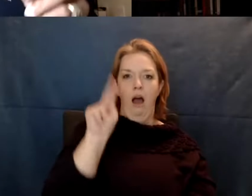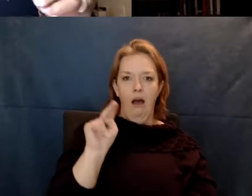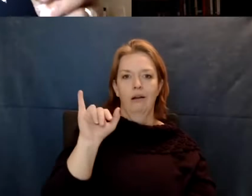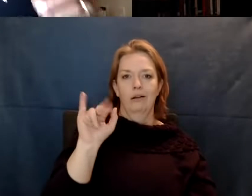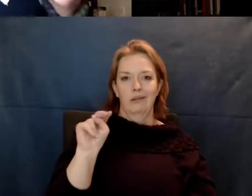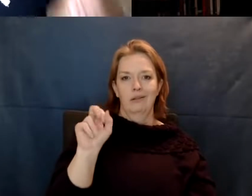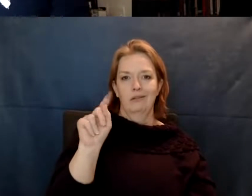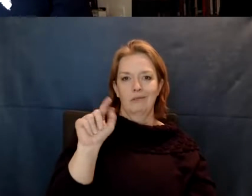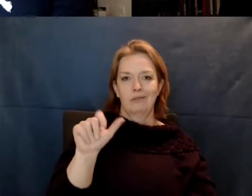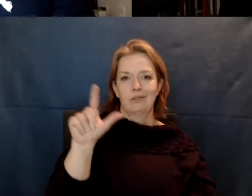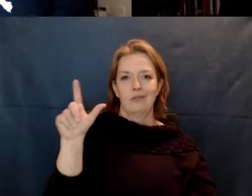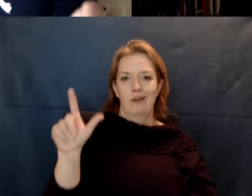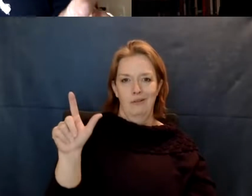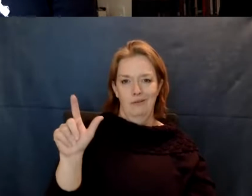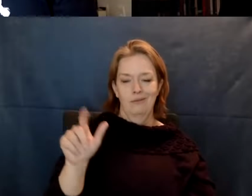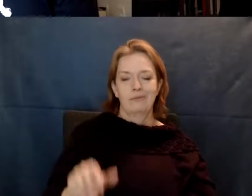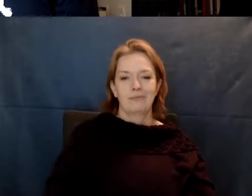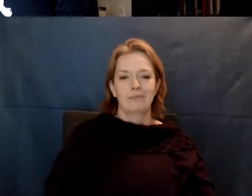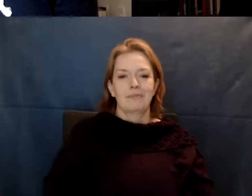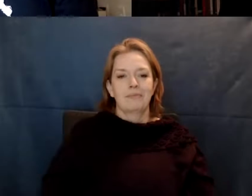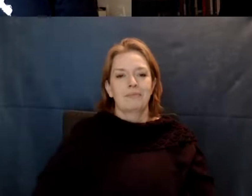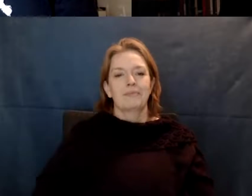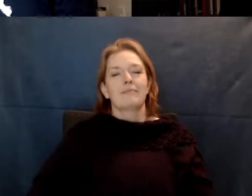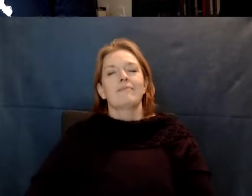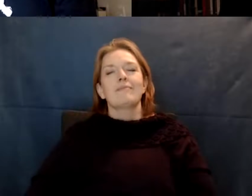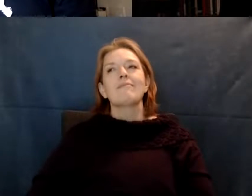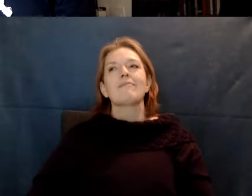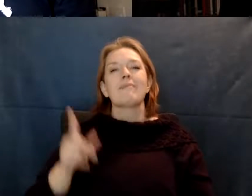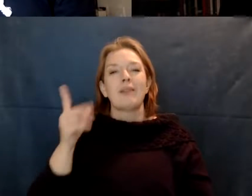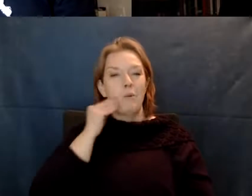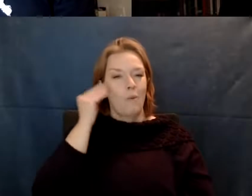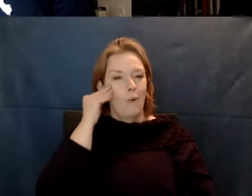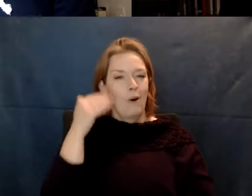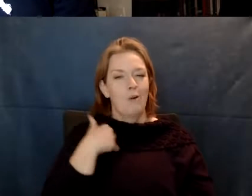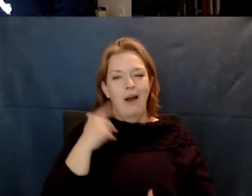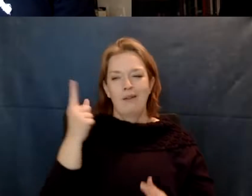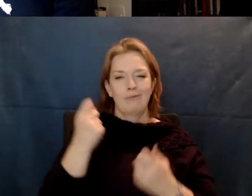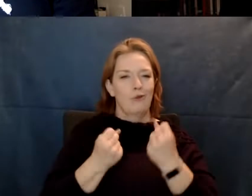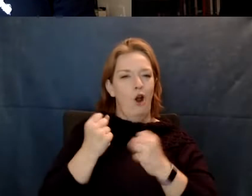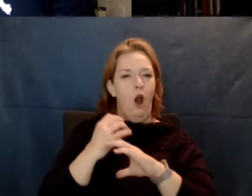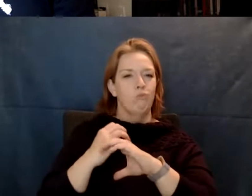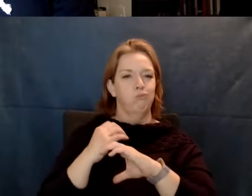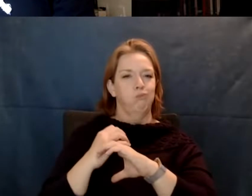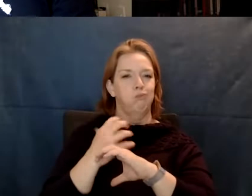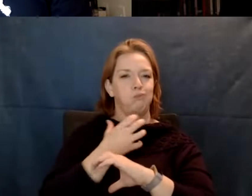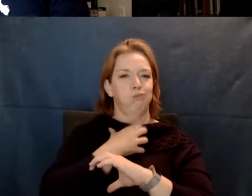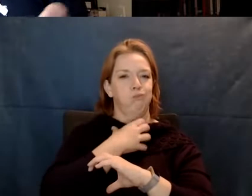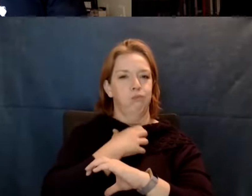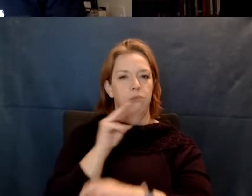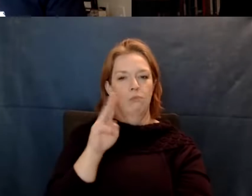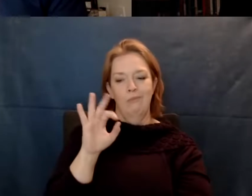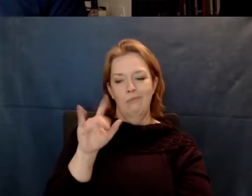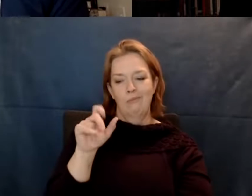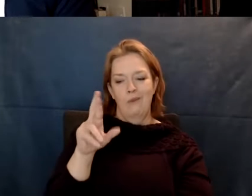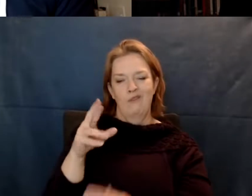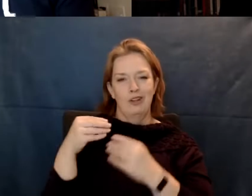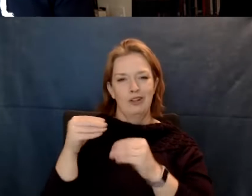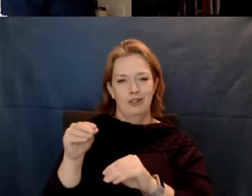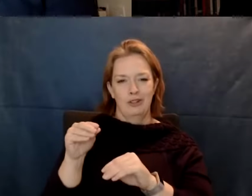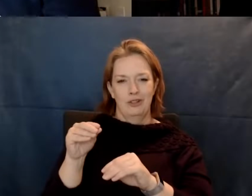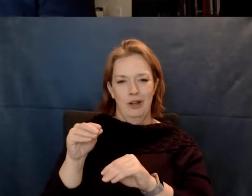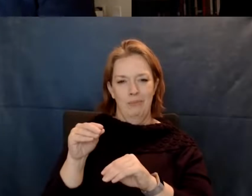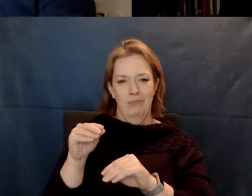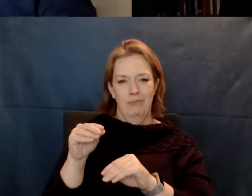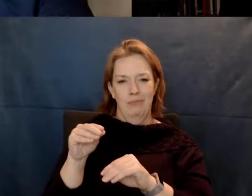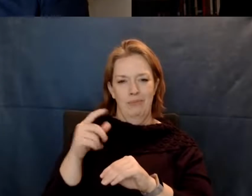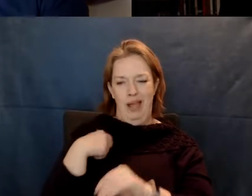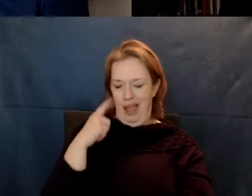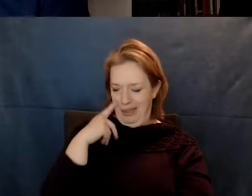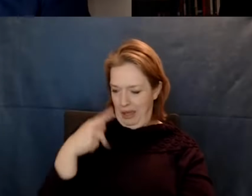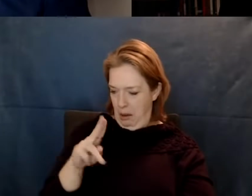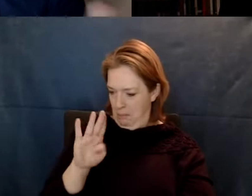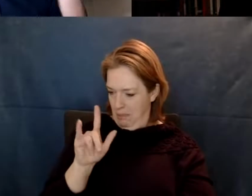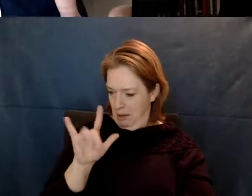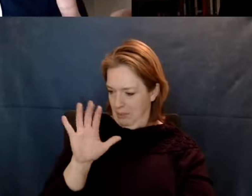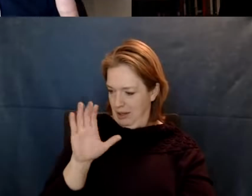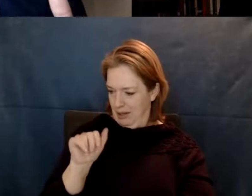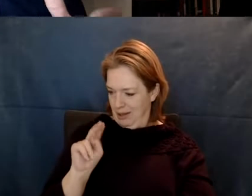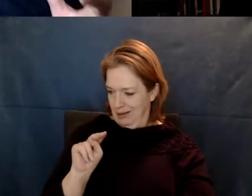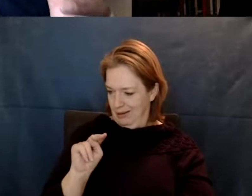And back home there's a muffler shop on Highway Six, I think it's a republican muffler shop,